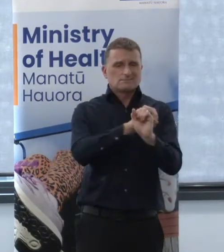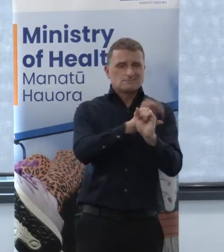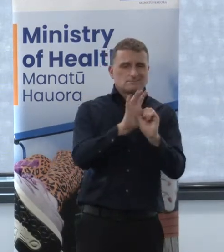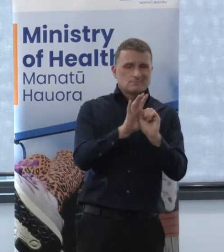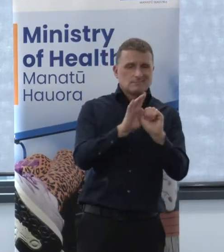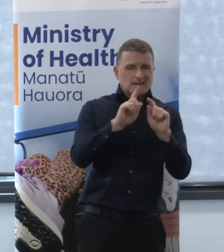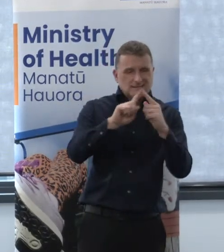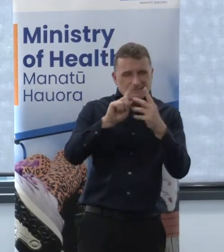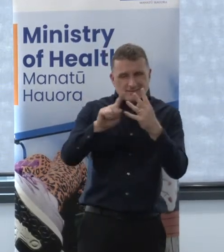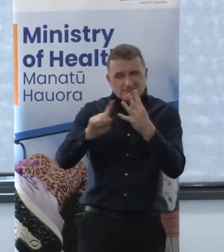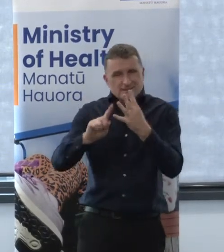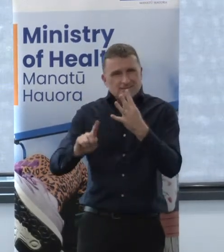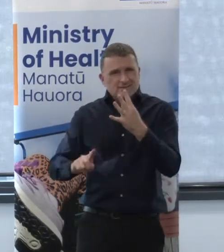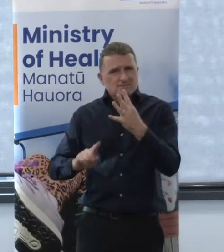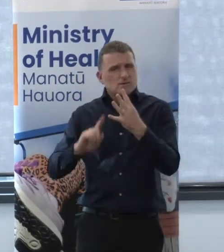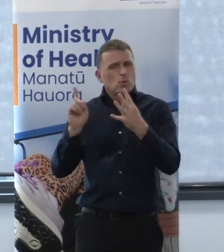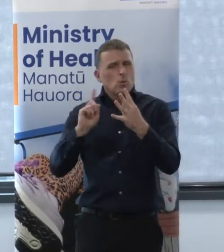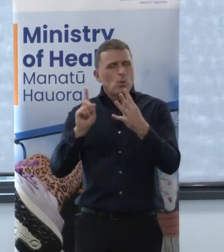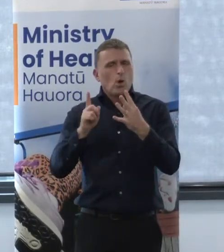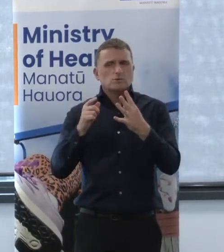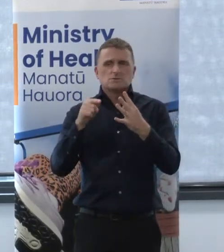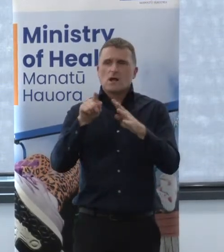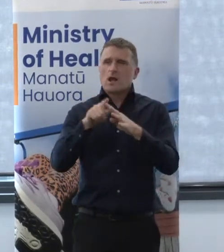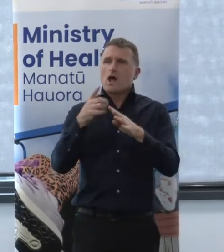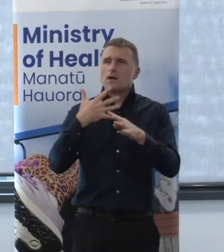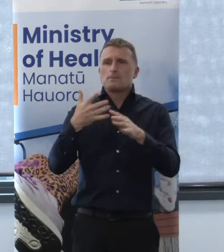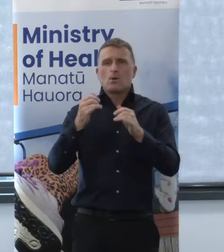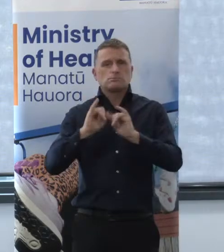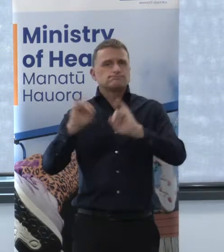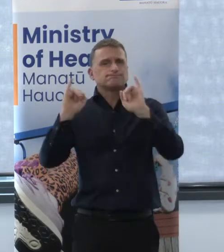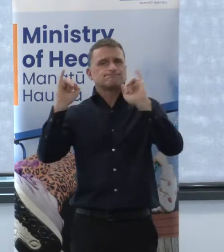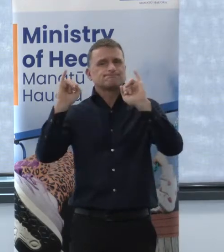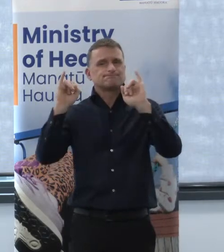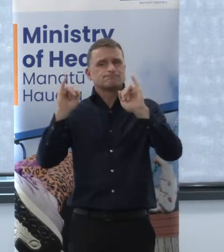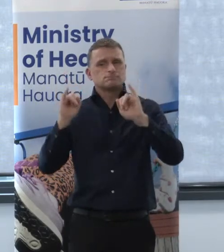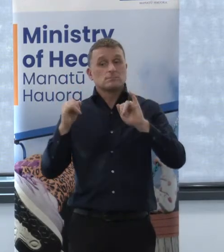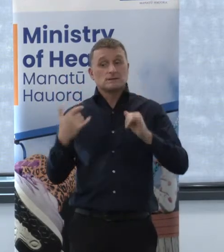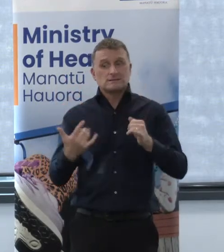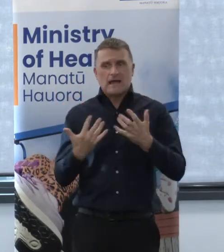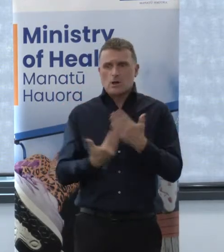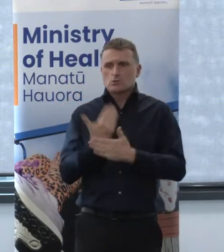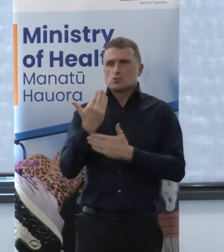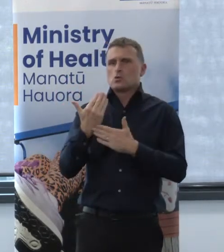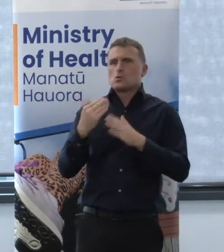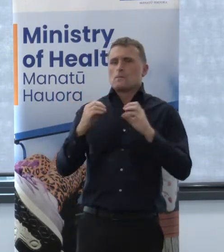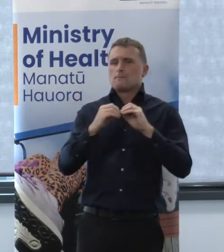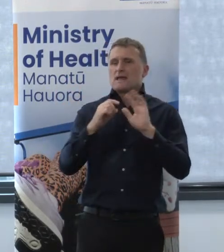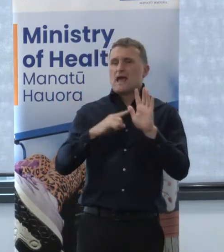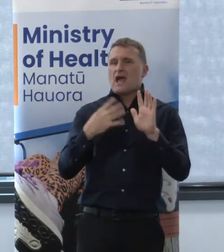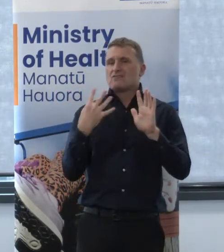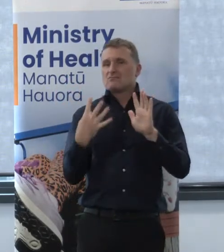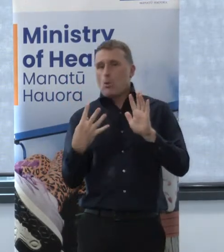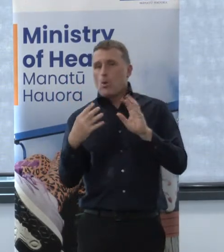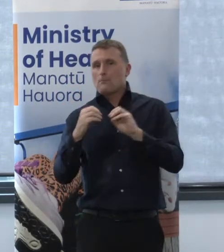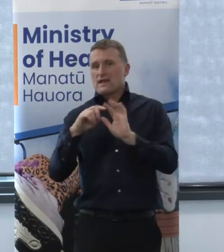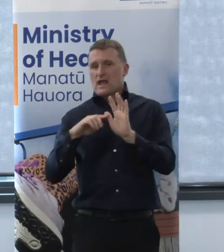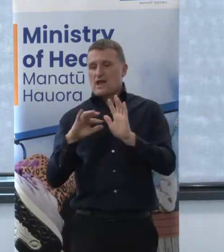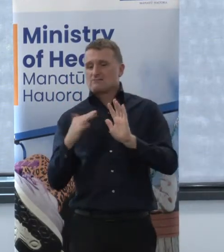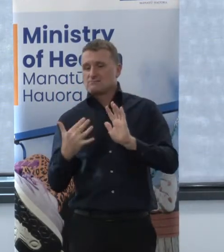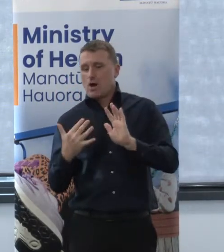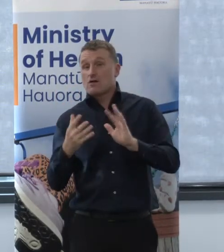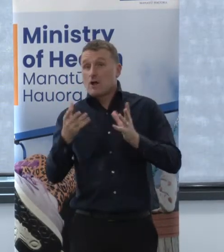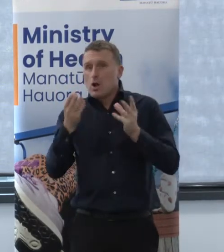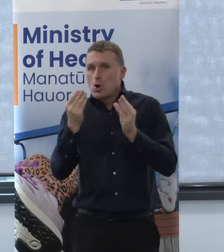Which variants seem to have